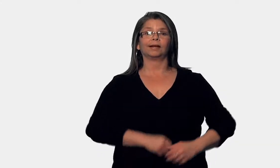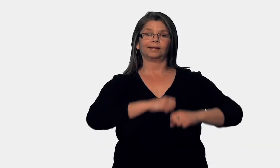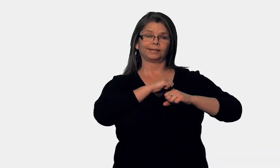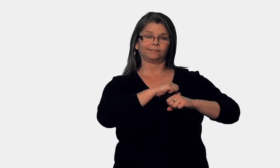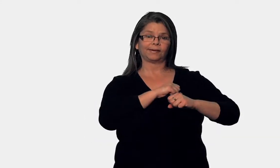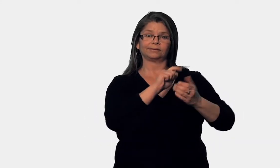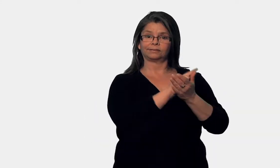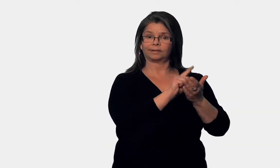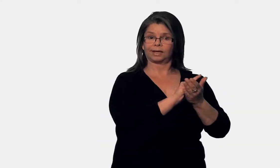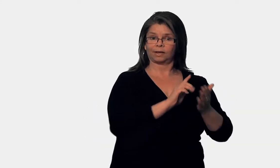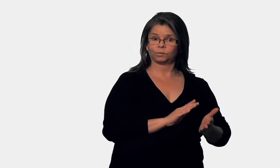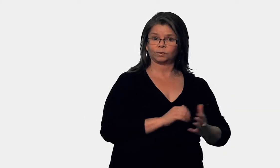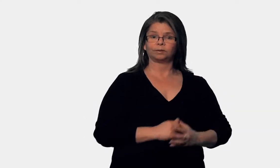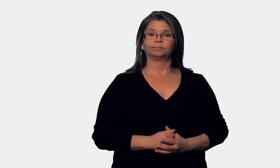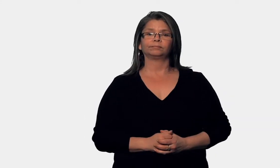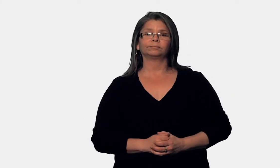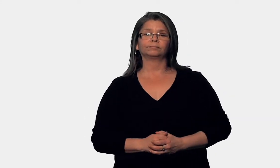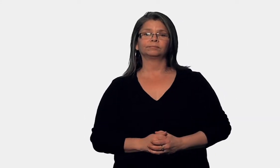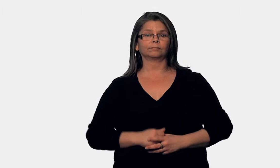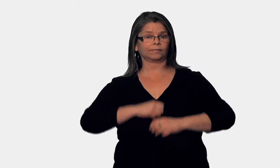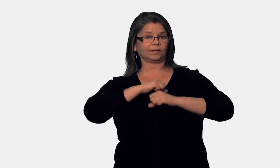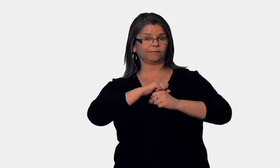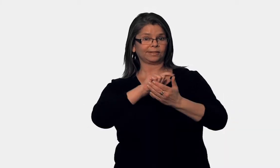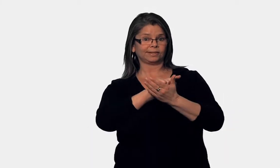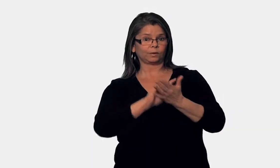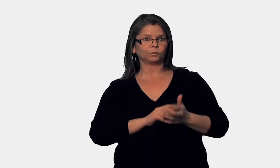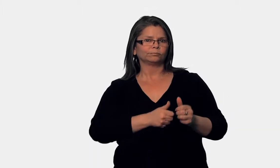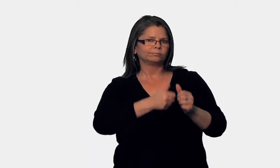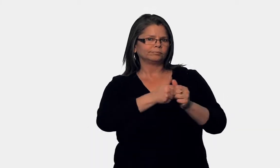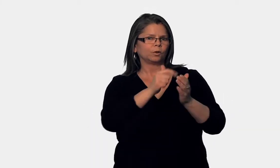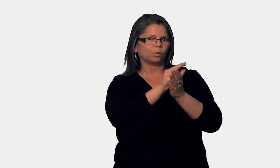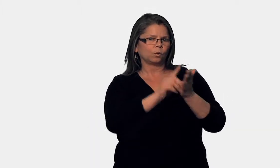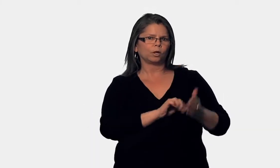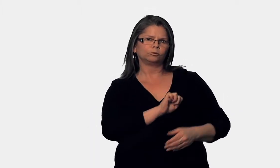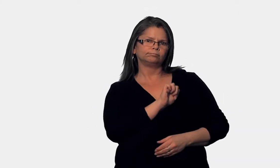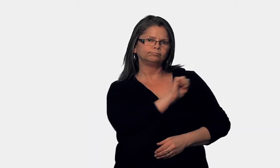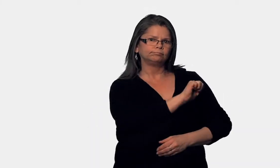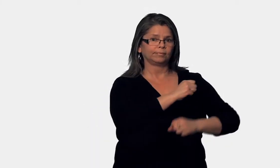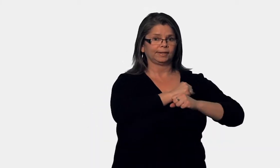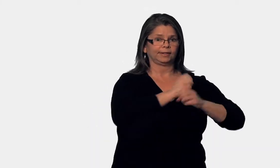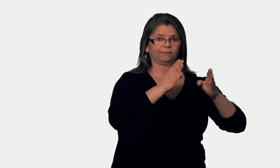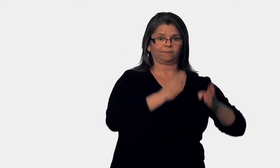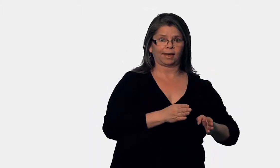Defence Counsel The Defence Counsel is the lawyer who represents the defendant